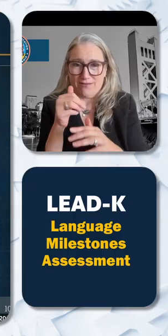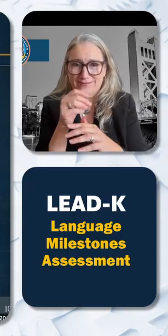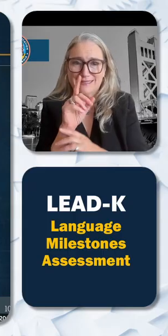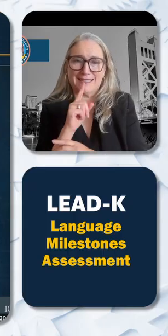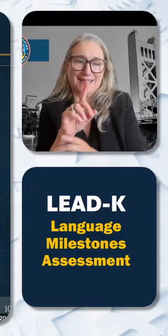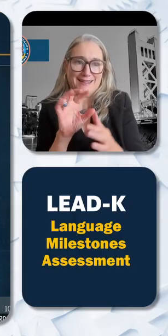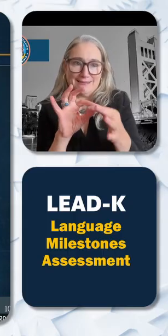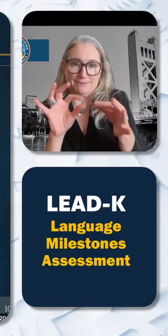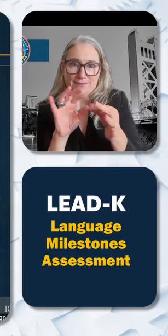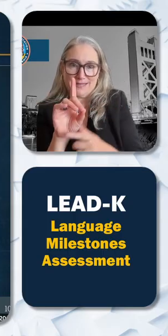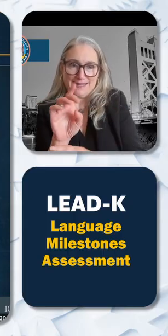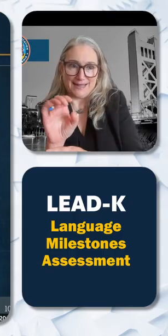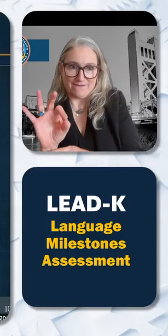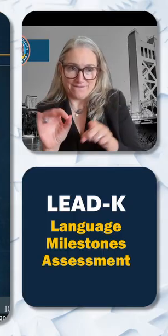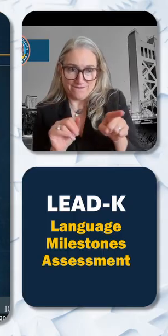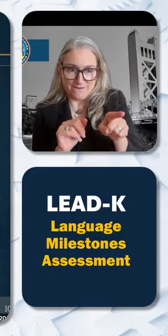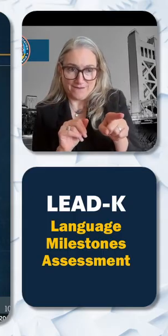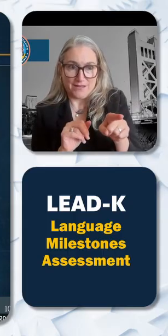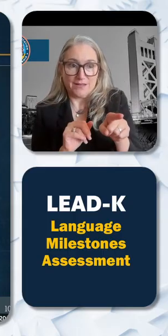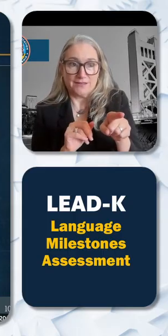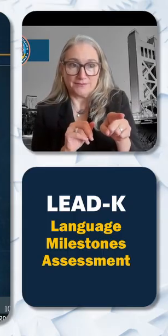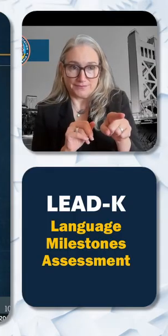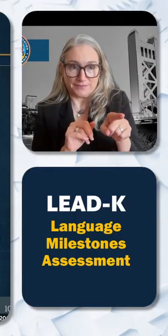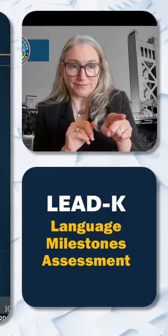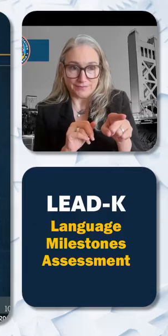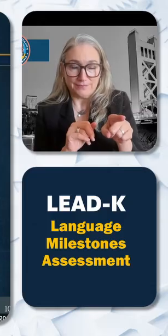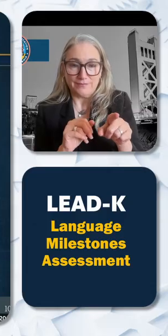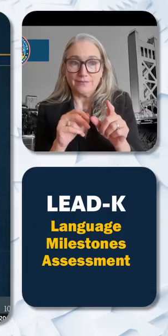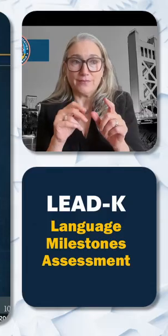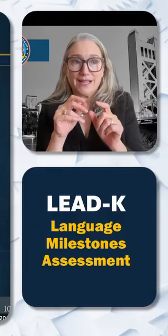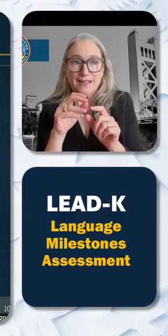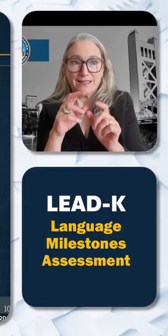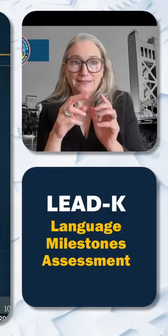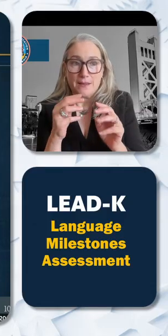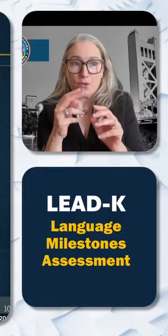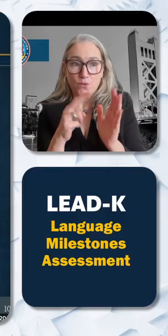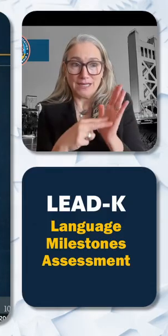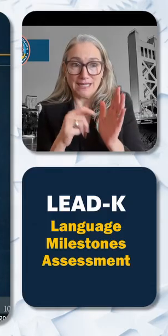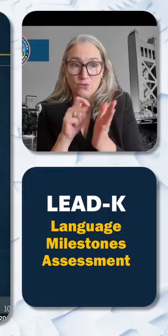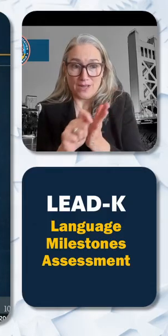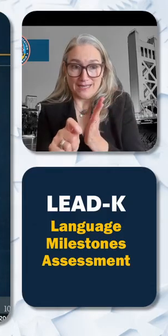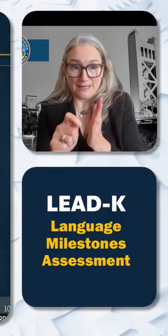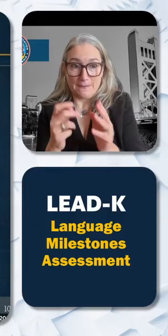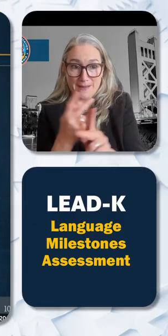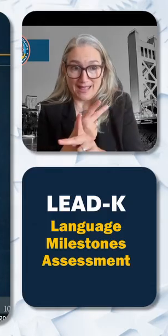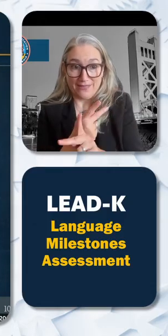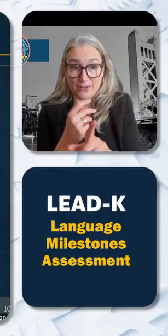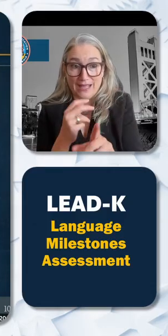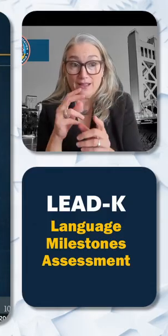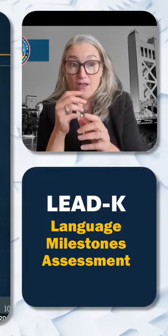As you can see, the first blue bar on the left, it says deaf there.